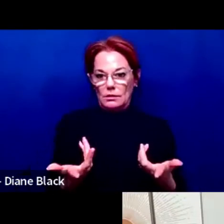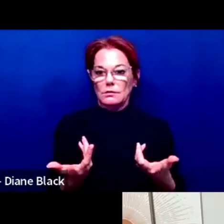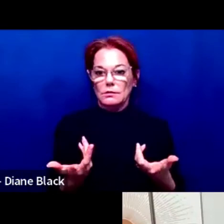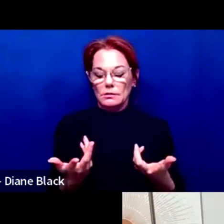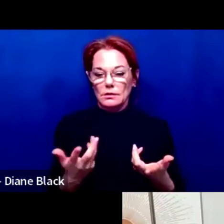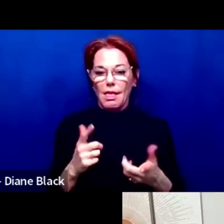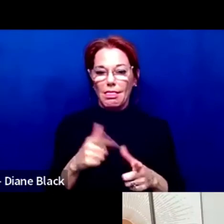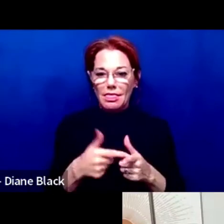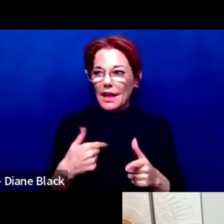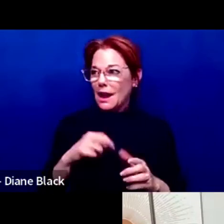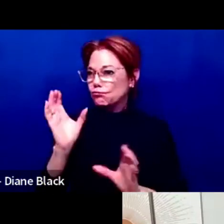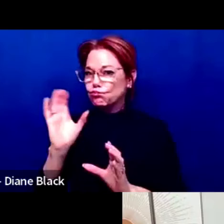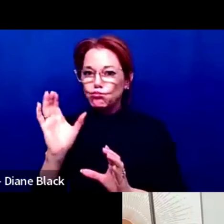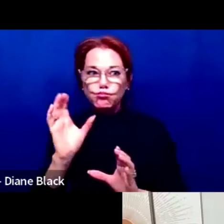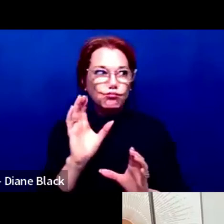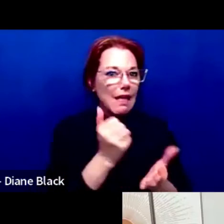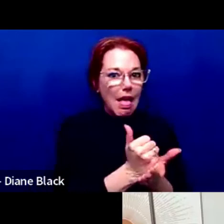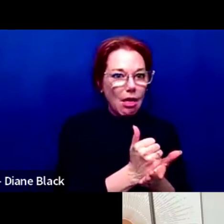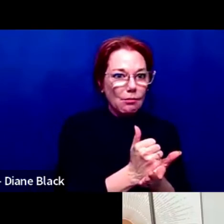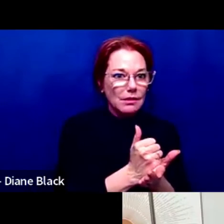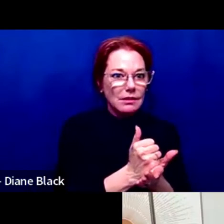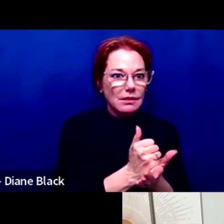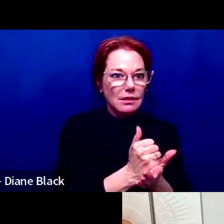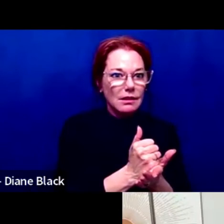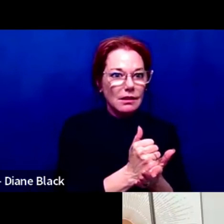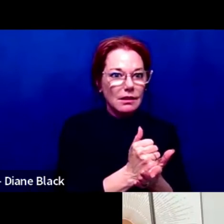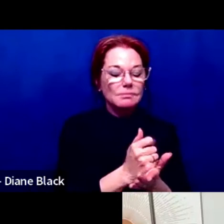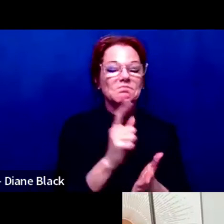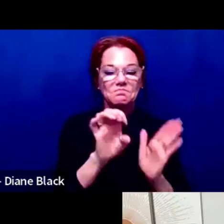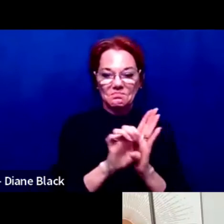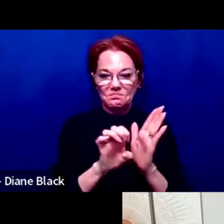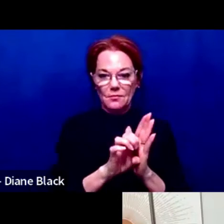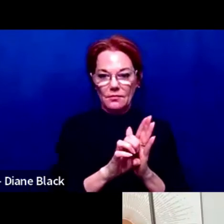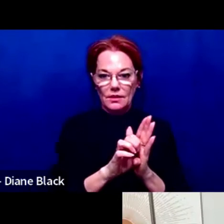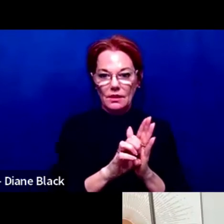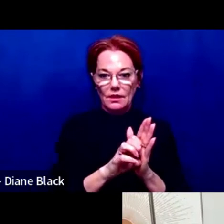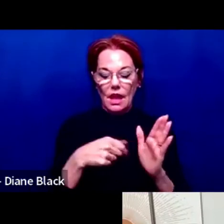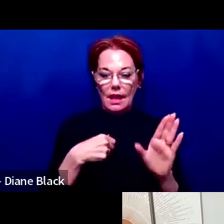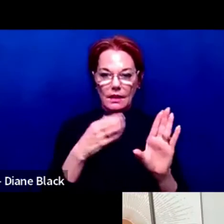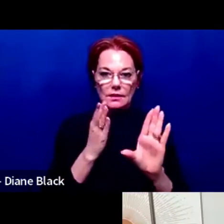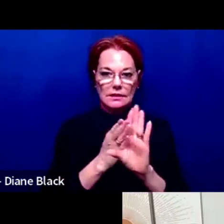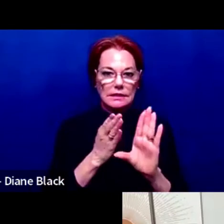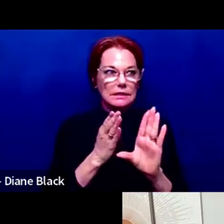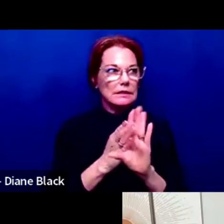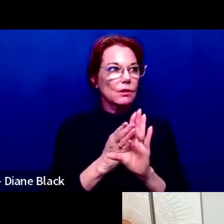psycho, I forget what it's called psycho neuro exam or whatever, when you take these tests, and I failed the test,